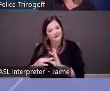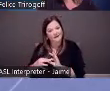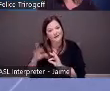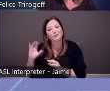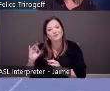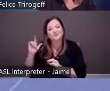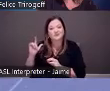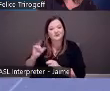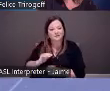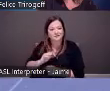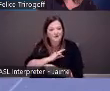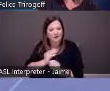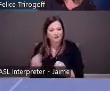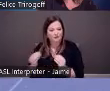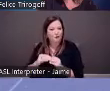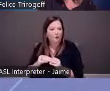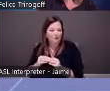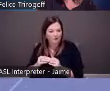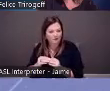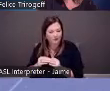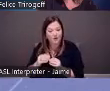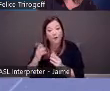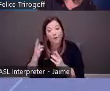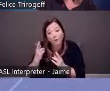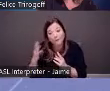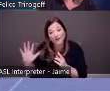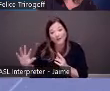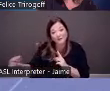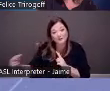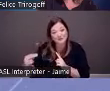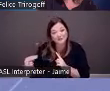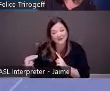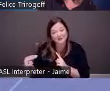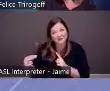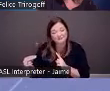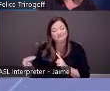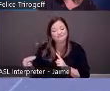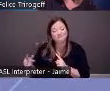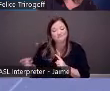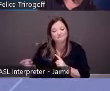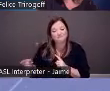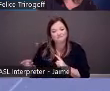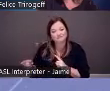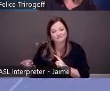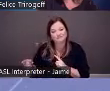And I think that-- I hope from their perspectives it's showing, too, that they connected with their consumers